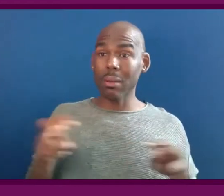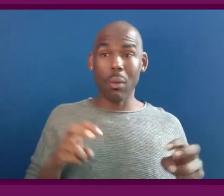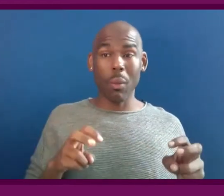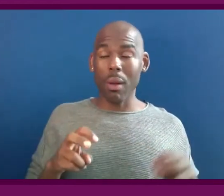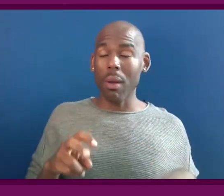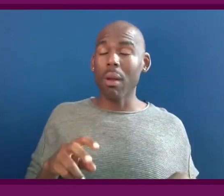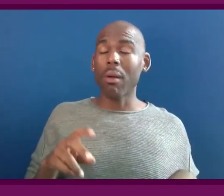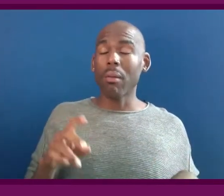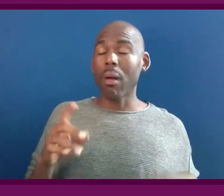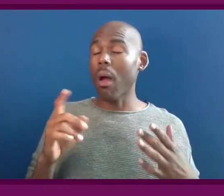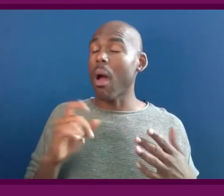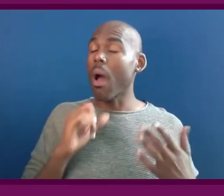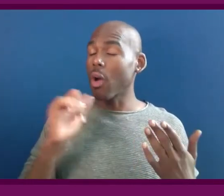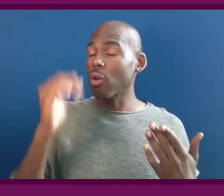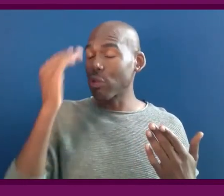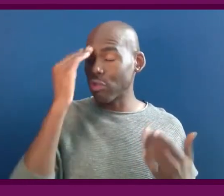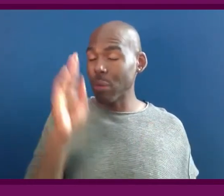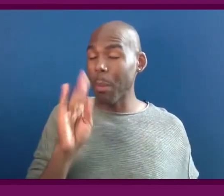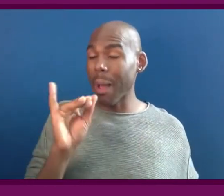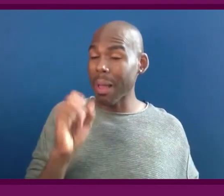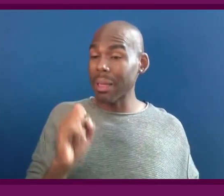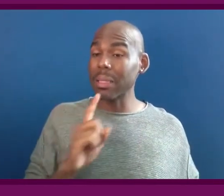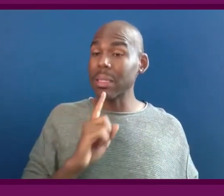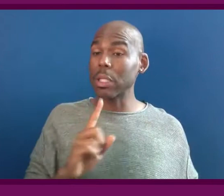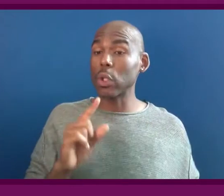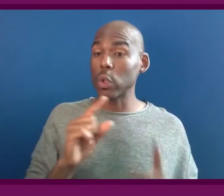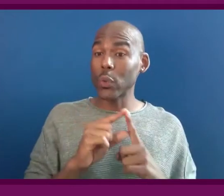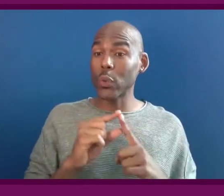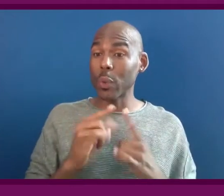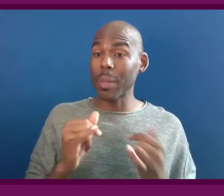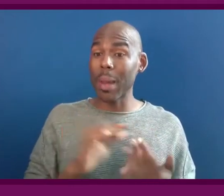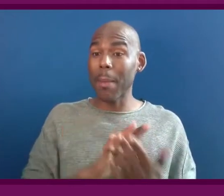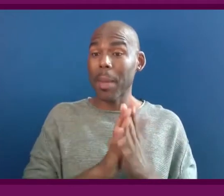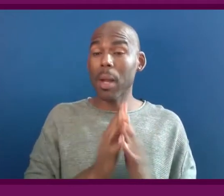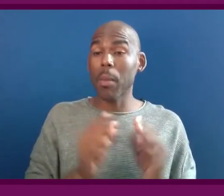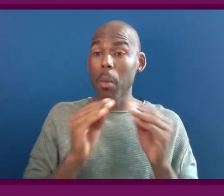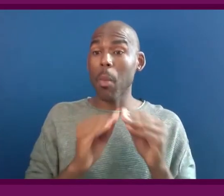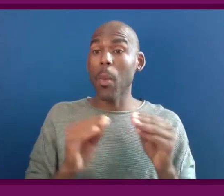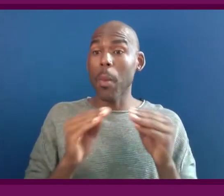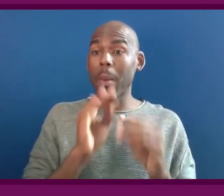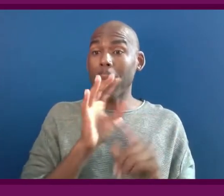So although unconscious bias is certainly a term that's becoming more and more ubiquitous,